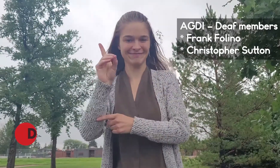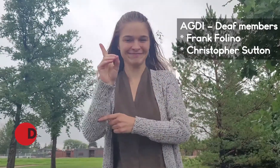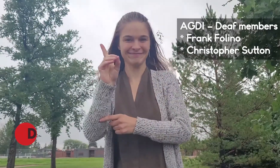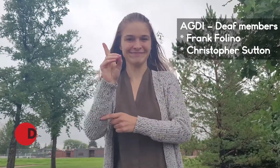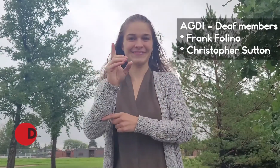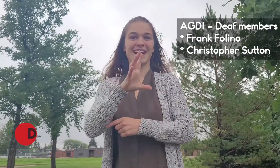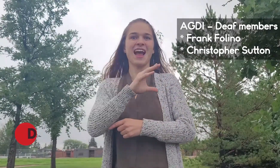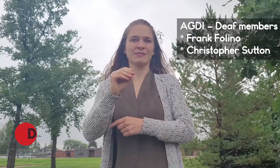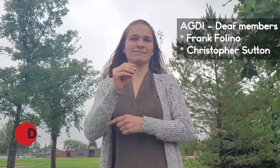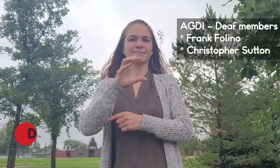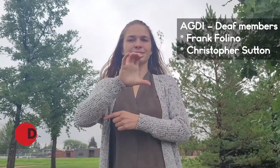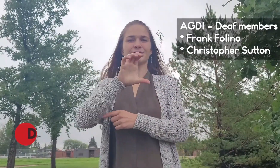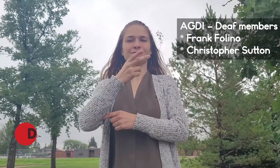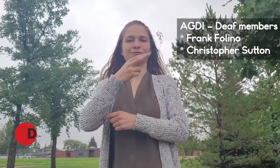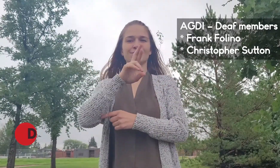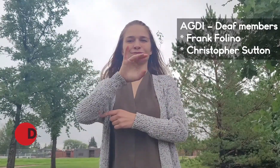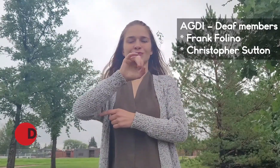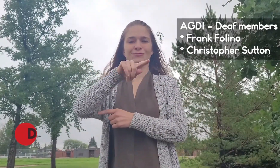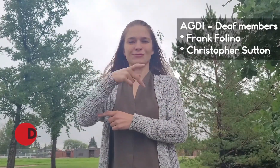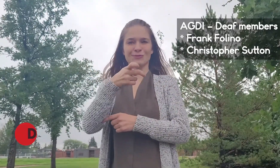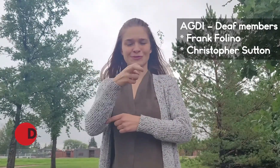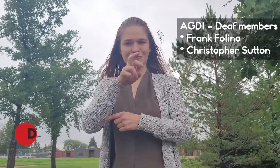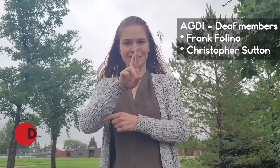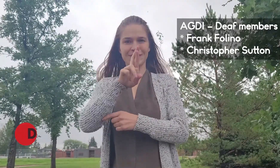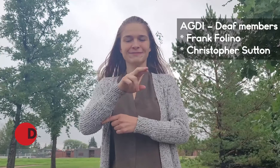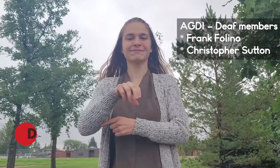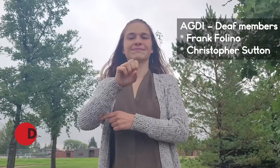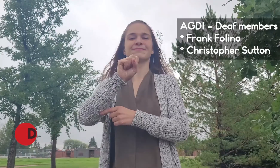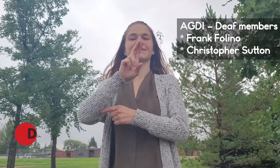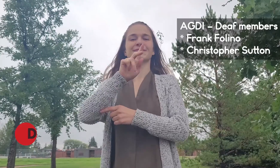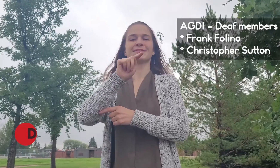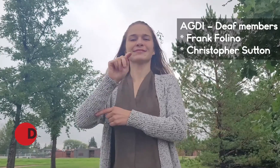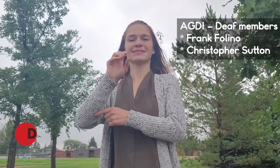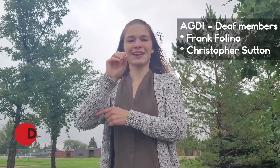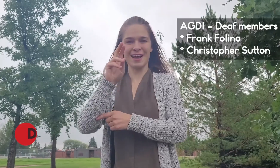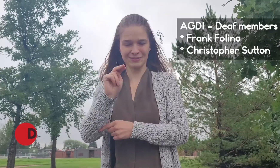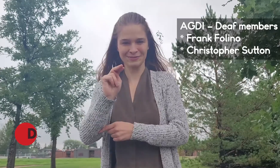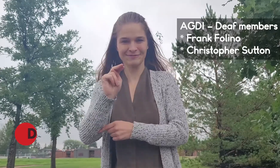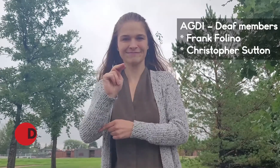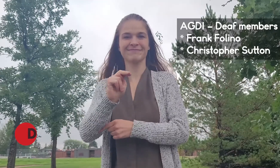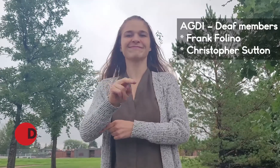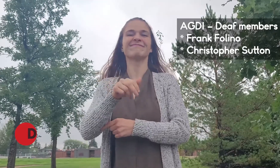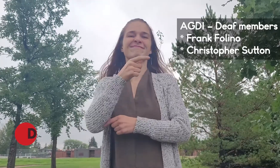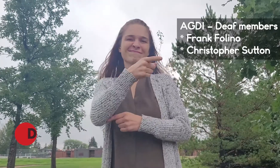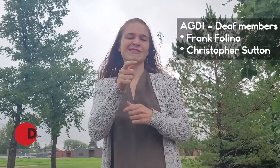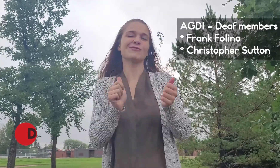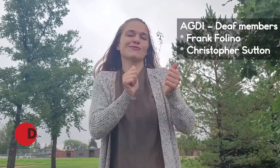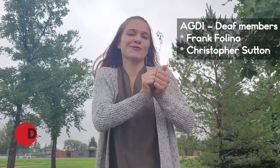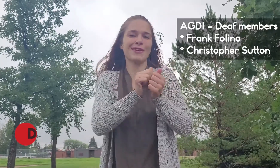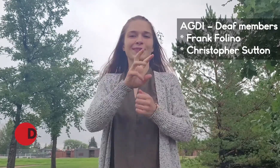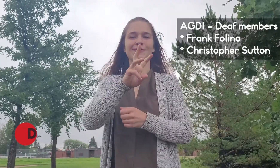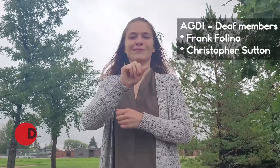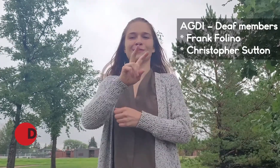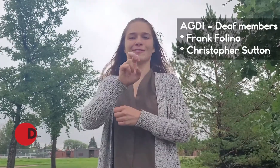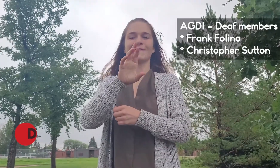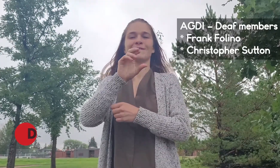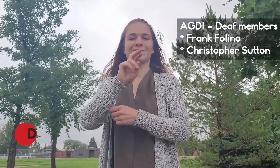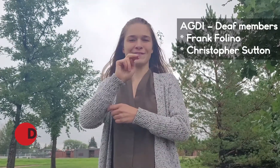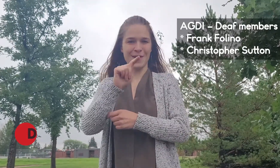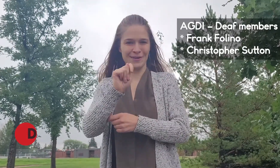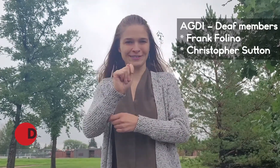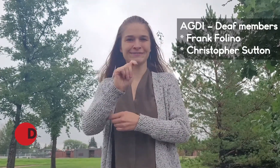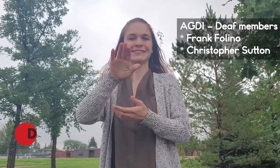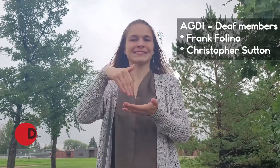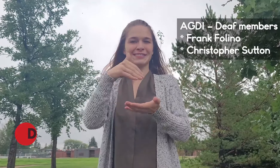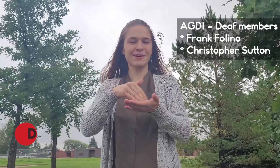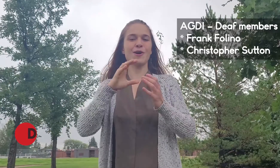and Christopher Sutton with Wavefront Centre for Communication